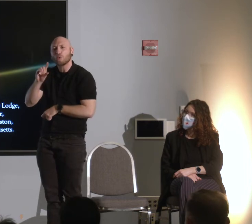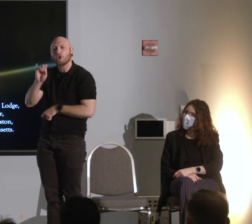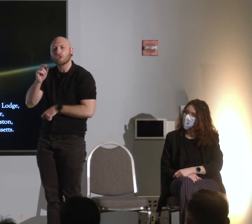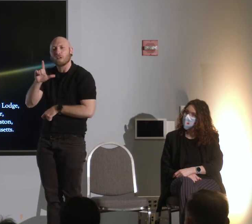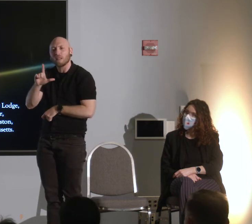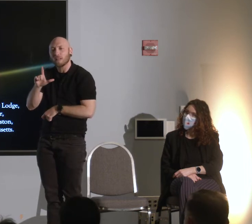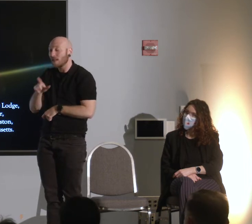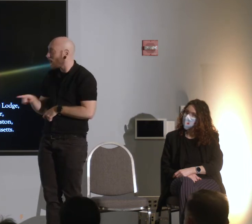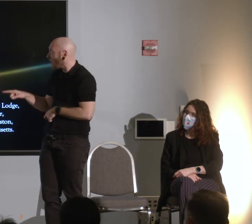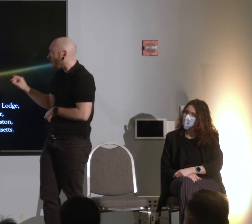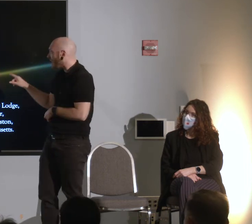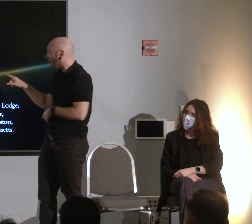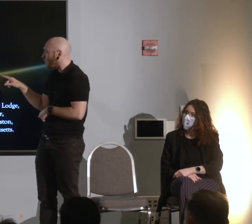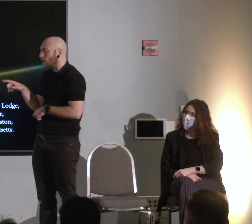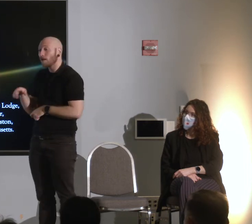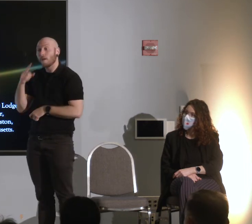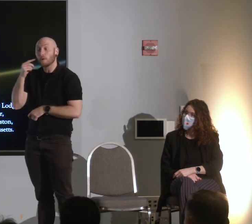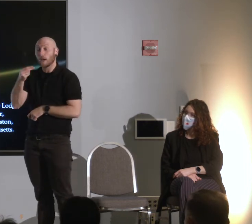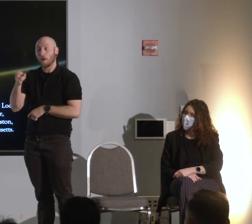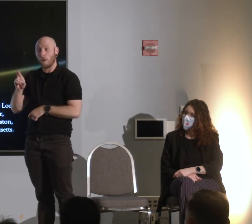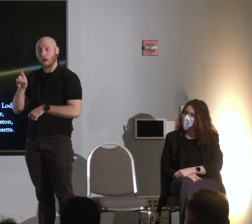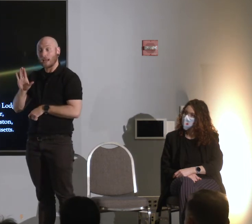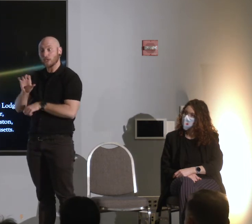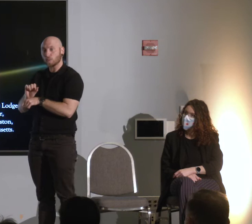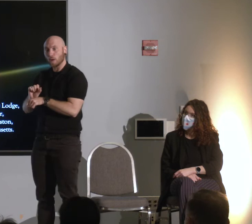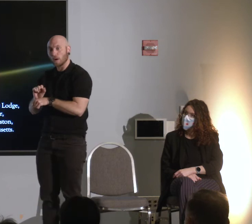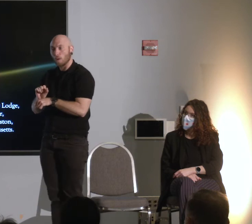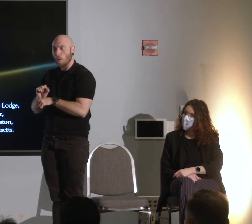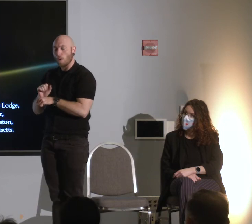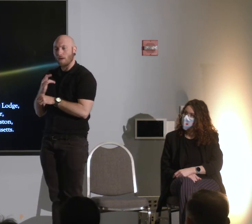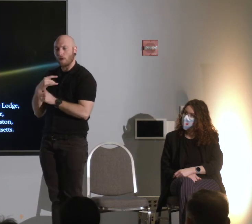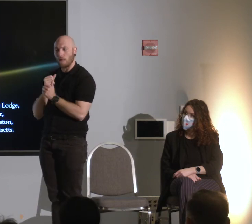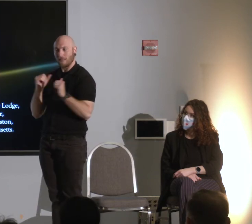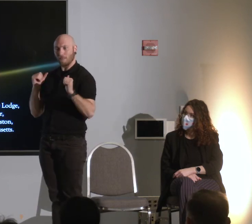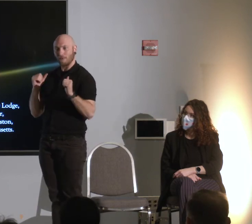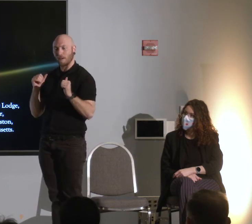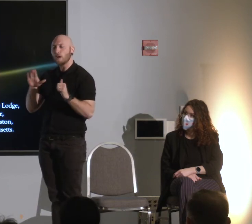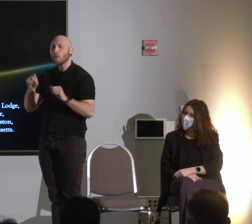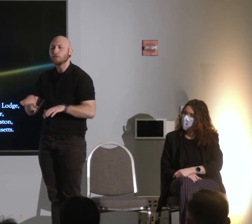liberating for Richardson, certainly trained as he had been in the rituals of the ecology Bozarts for Frederick